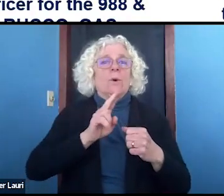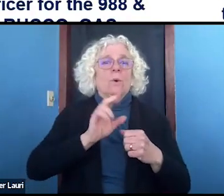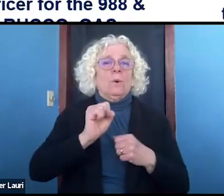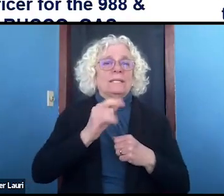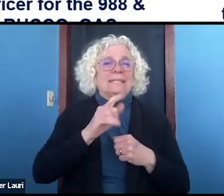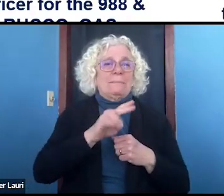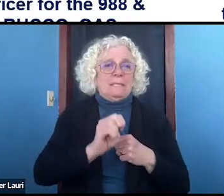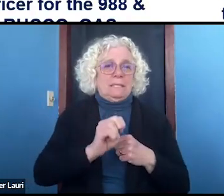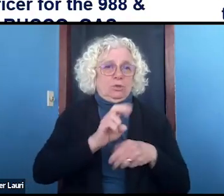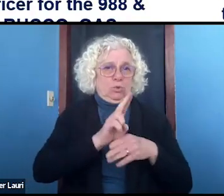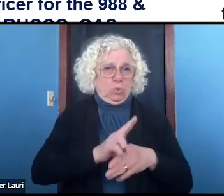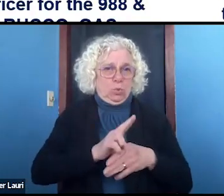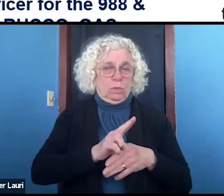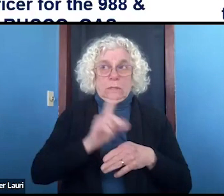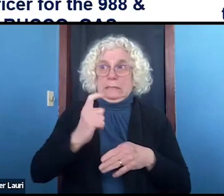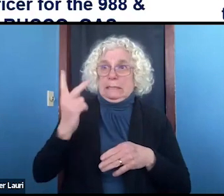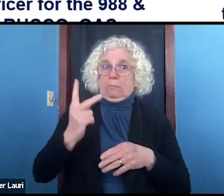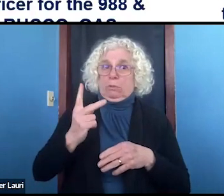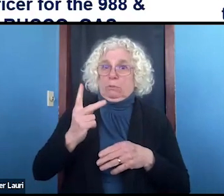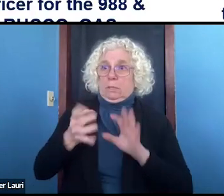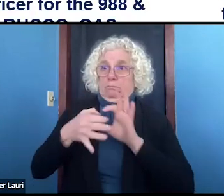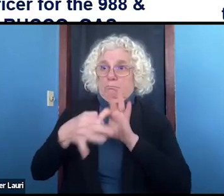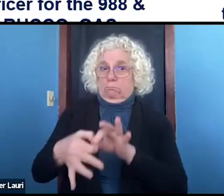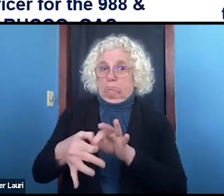someone to respond in a safe place for help.